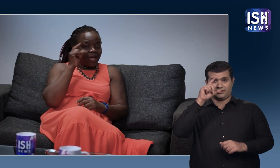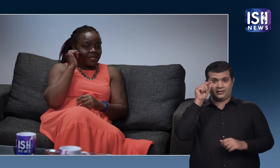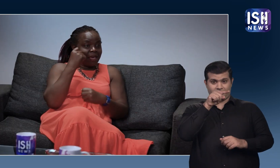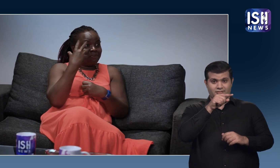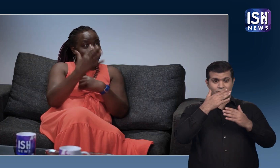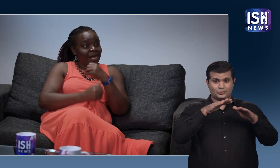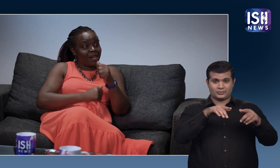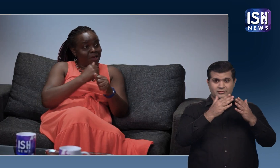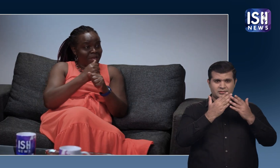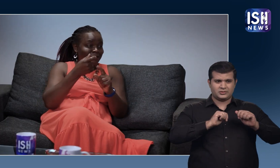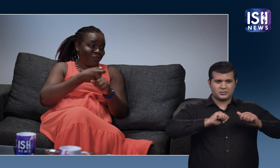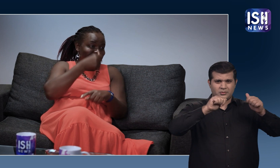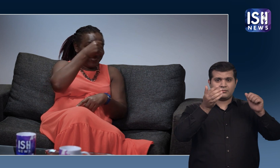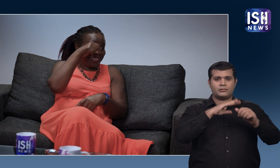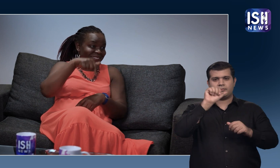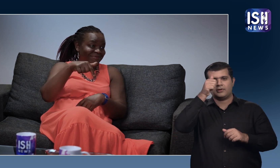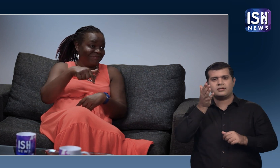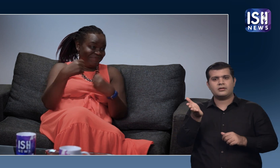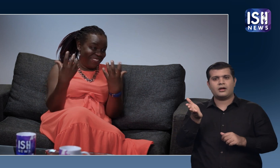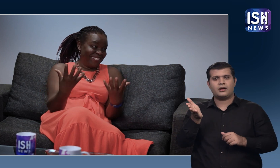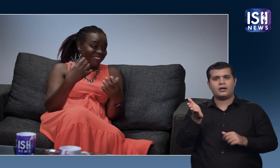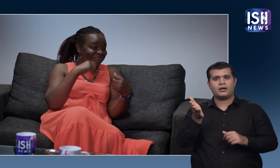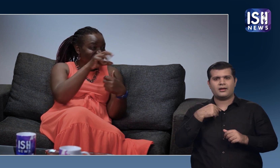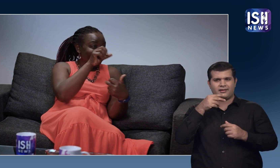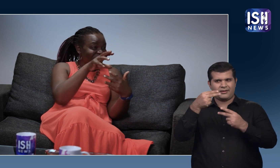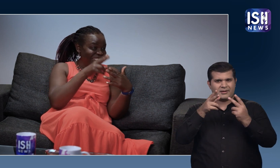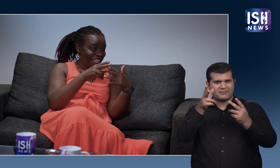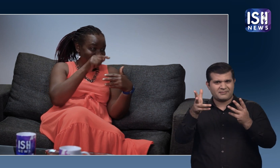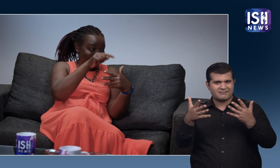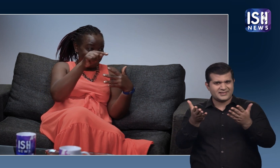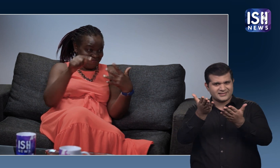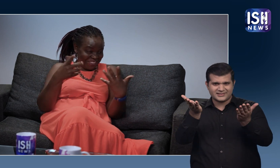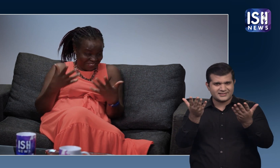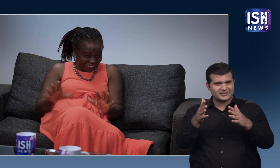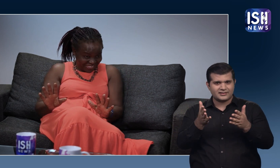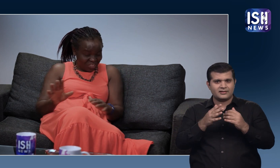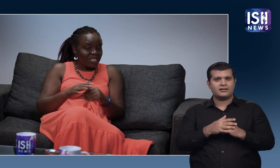Many students graduated from Gallaudet are from India. I had recently mentioned some names.